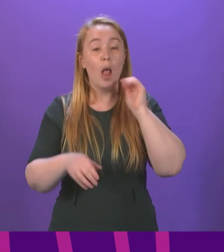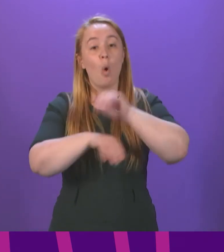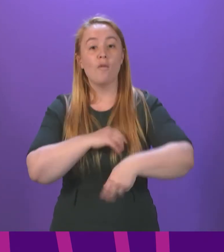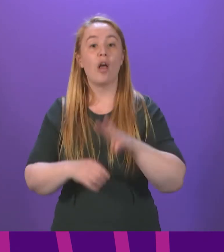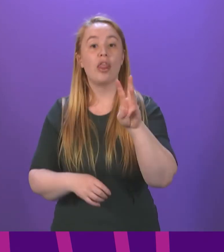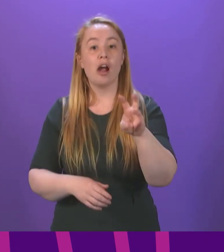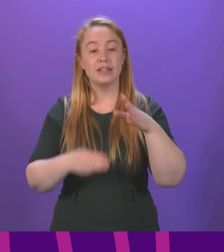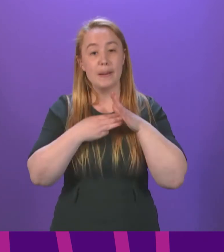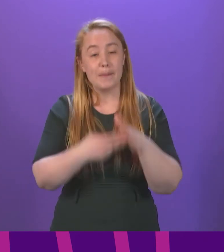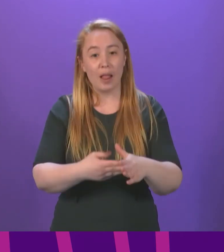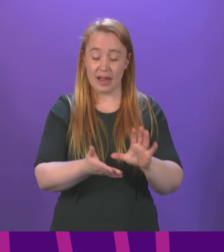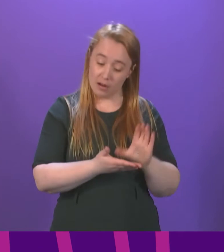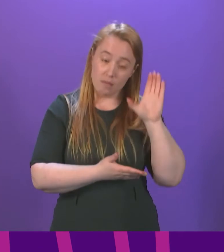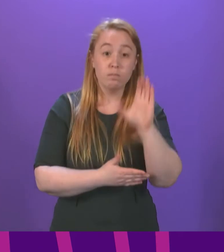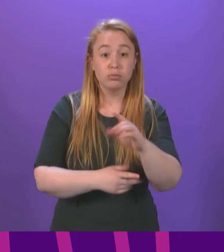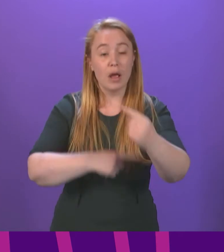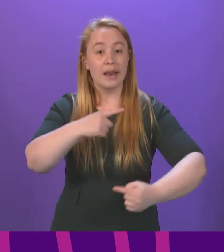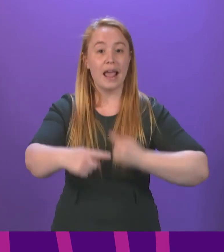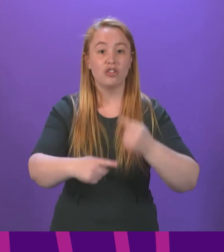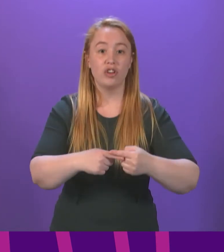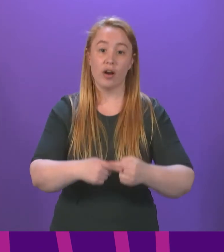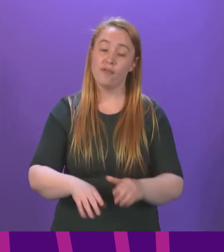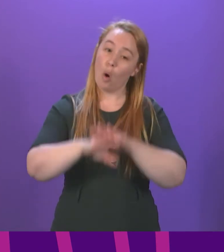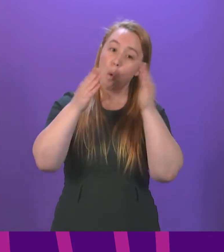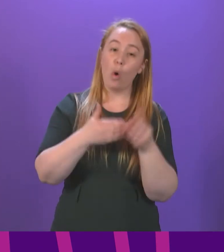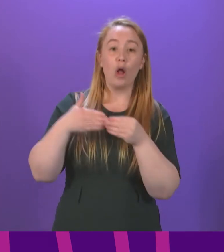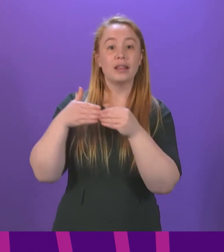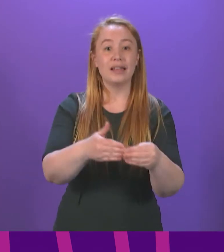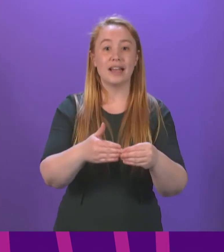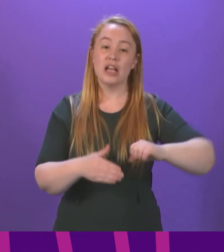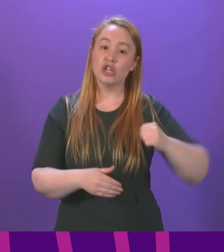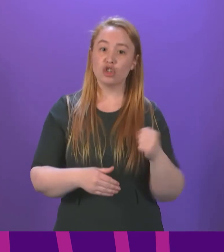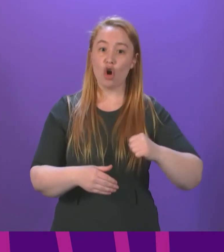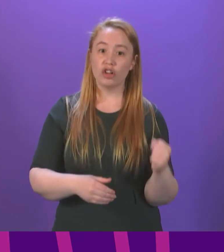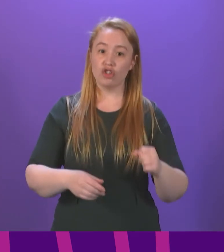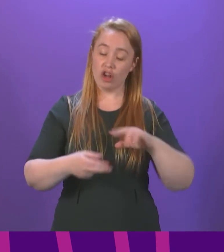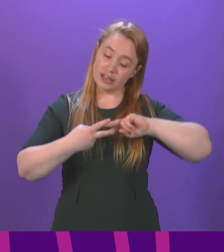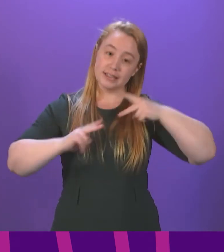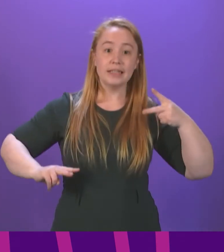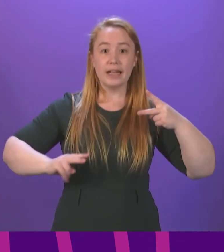in developing a truly world-leading Scottish whole-genome sequencing service. Sequencing